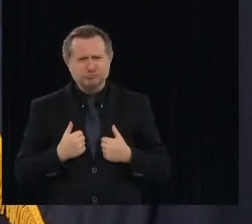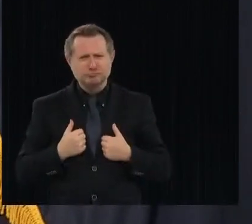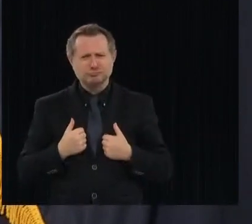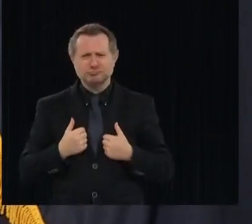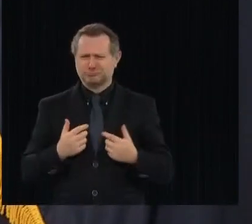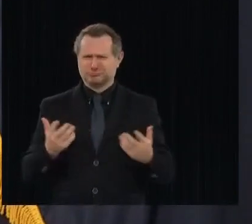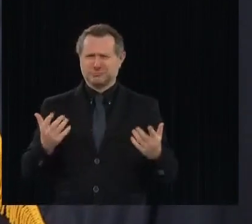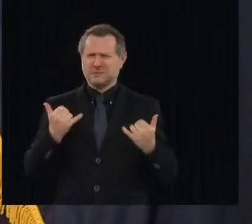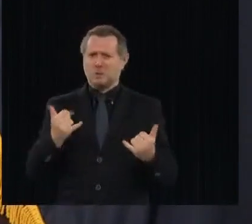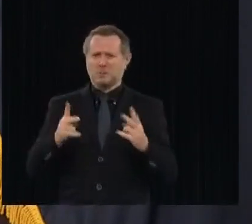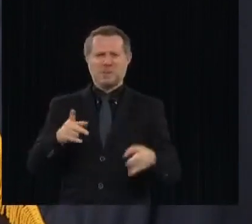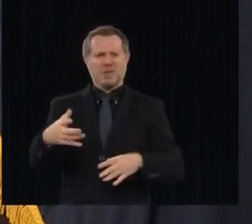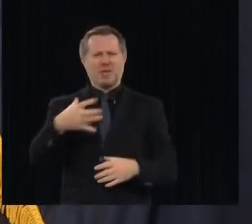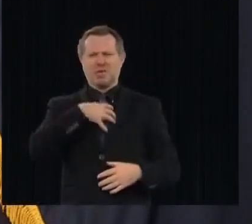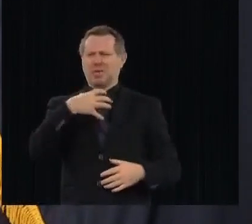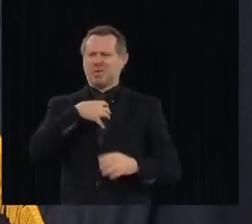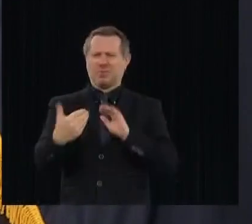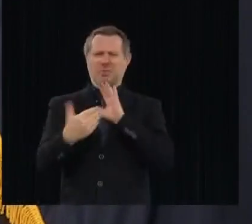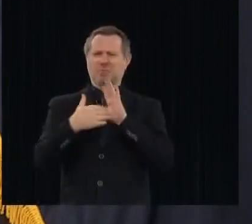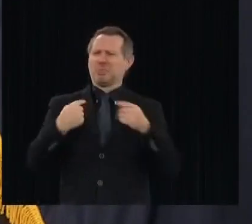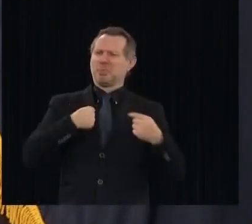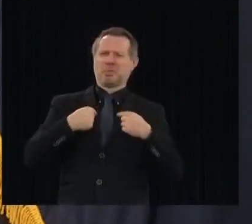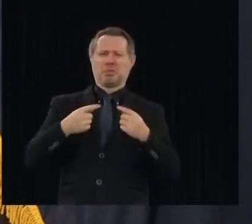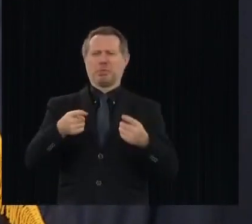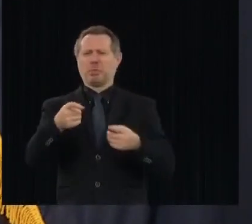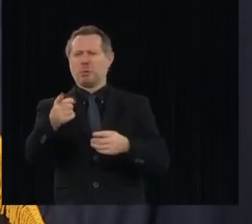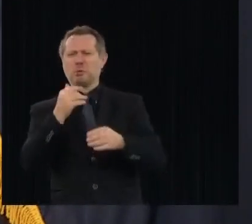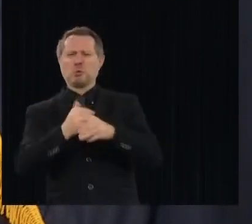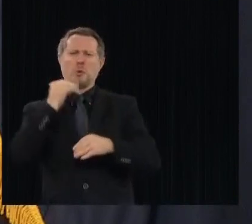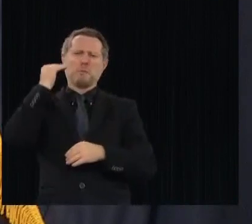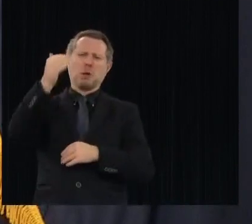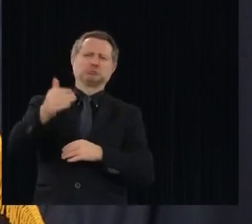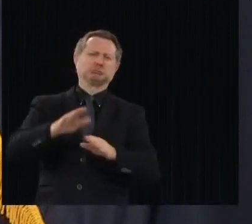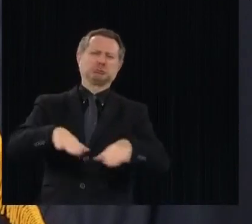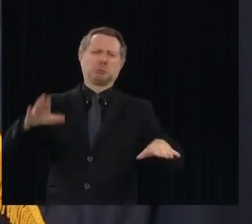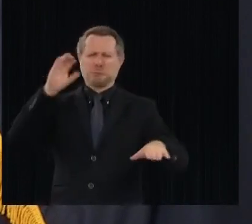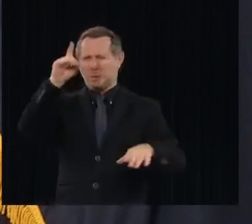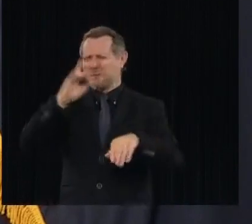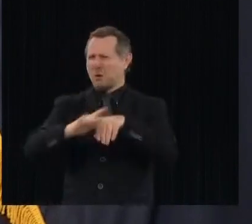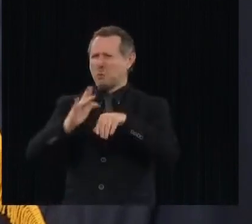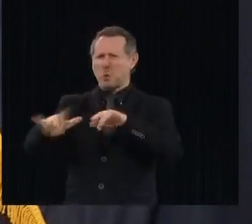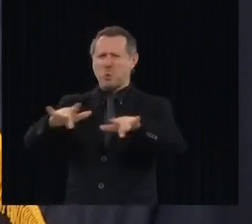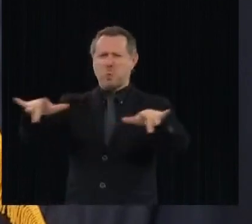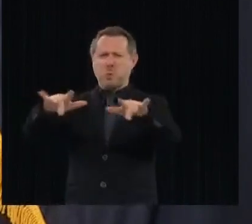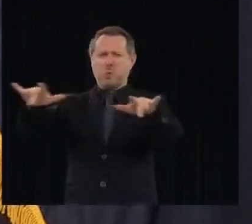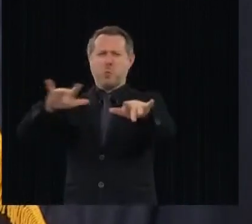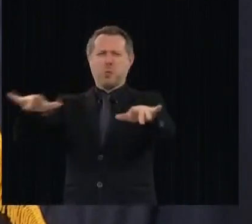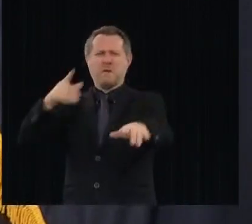THAT'S WHAT WE PROTECT AGAINST AND WE DID IT SUCCESSFULLY.